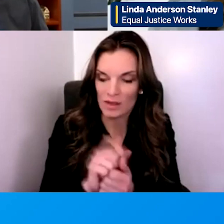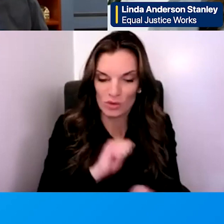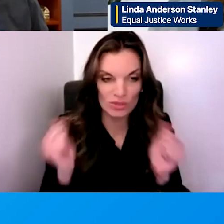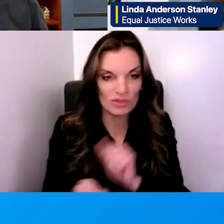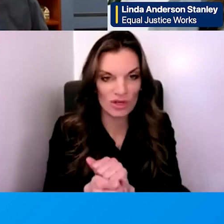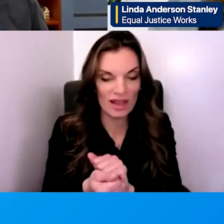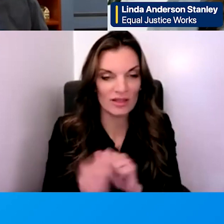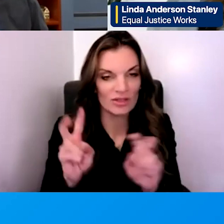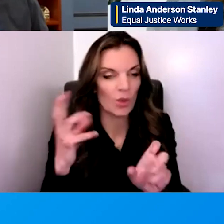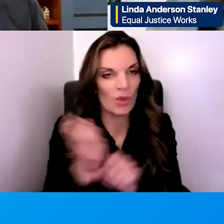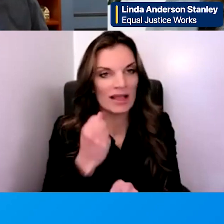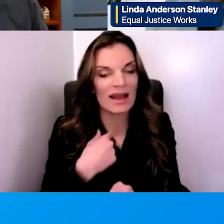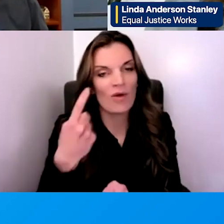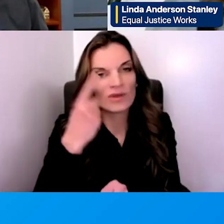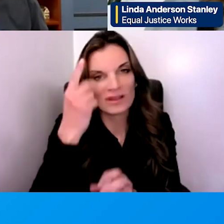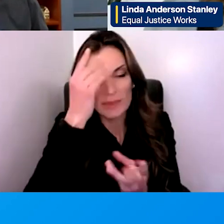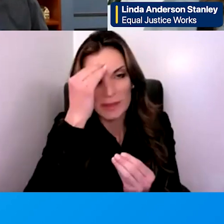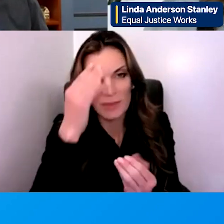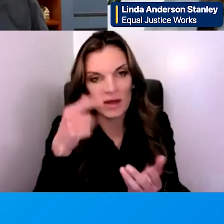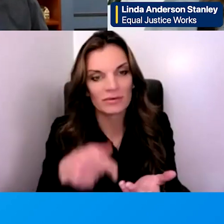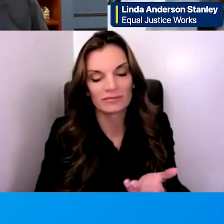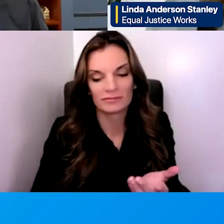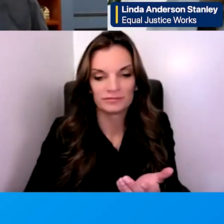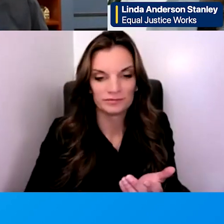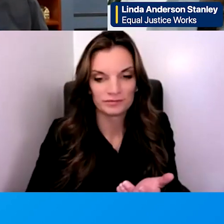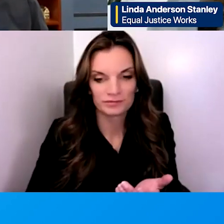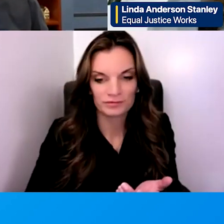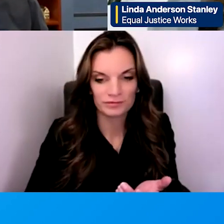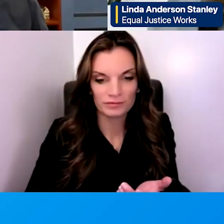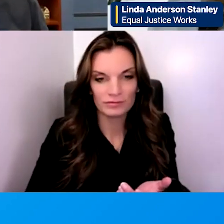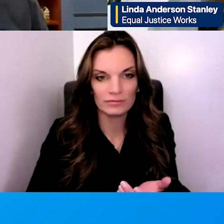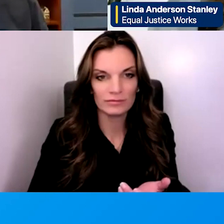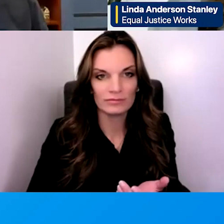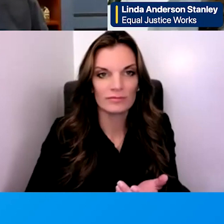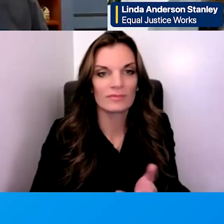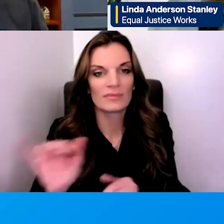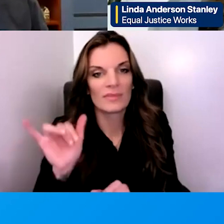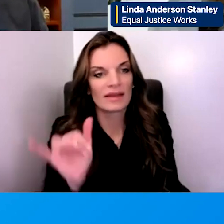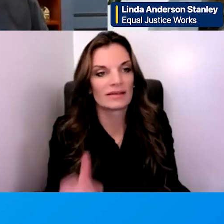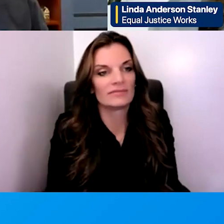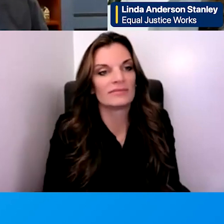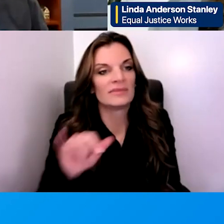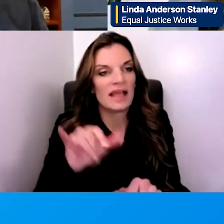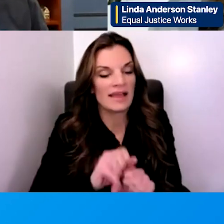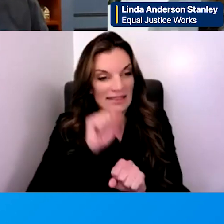You know, I always think about throwing a stone in the water and hoping for the ripple effect